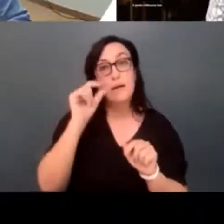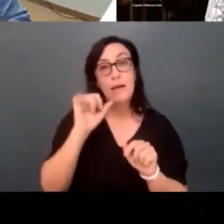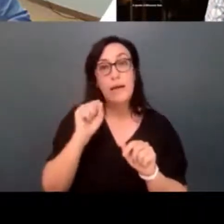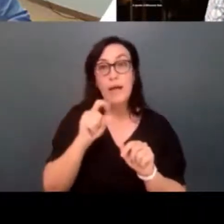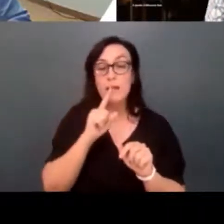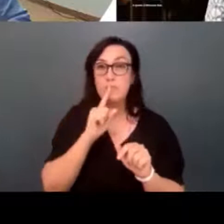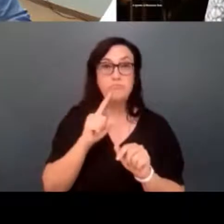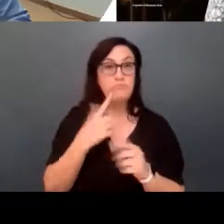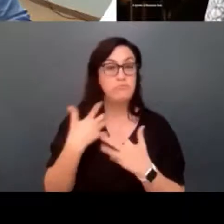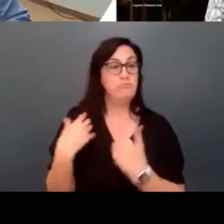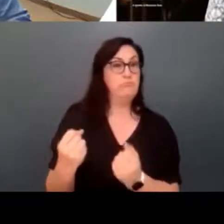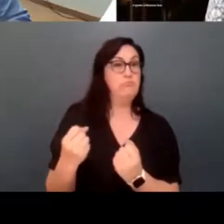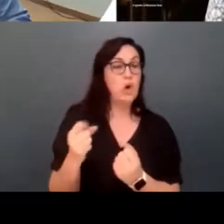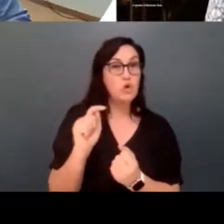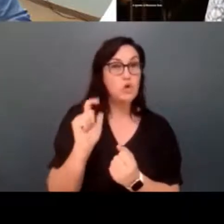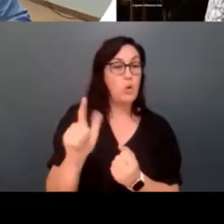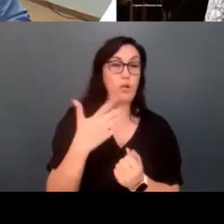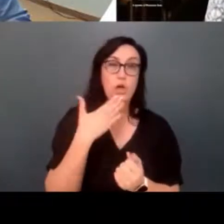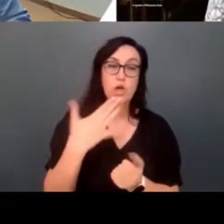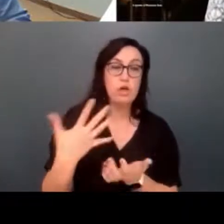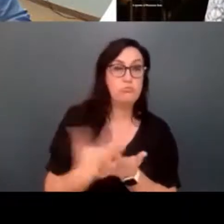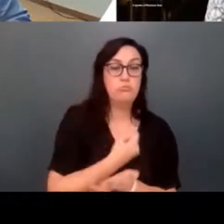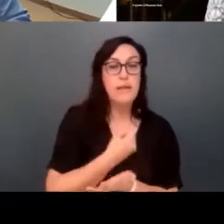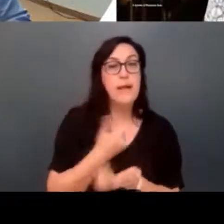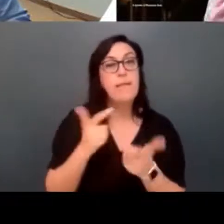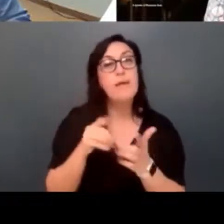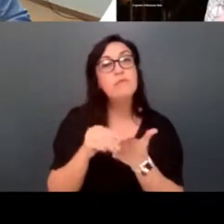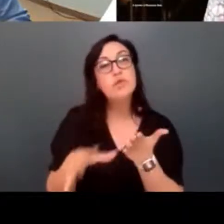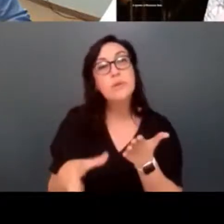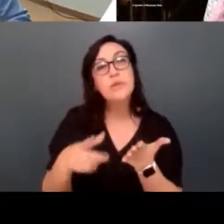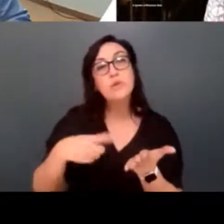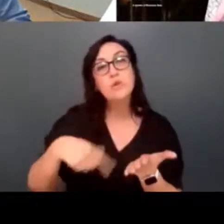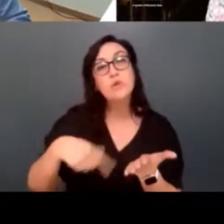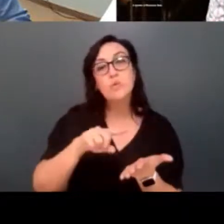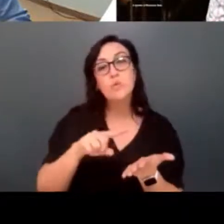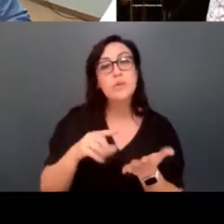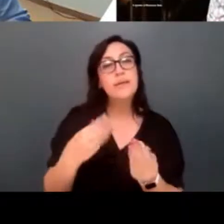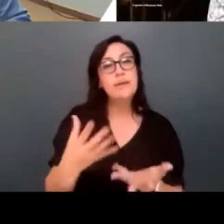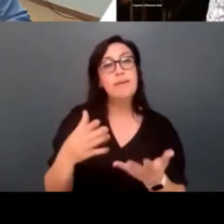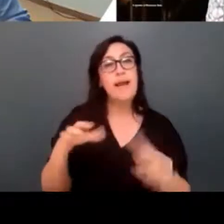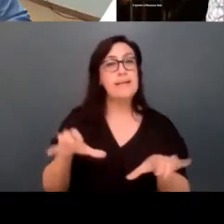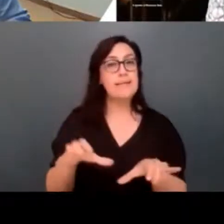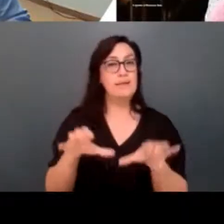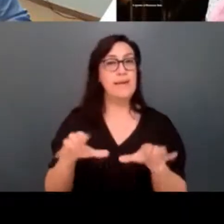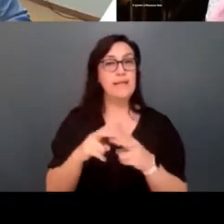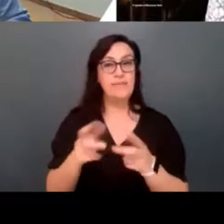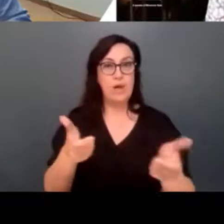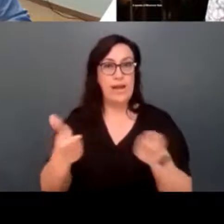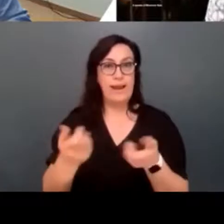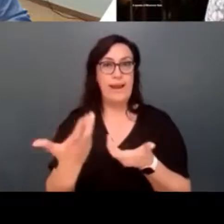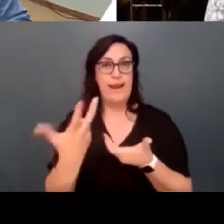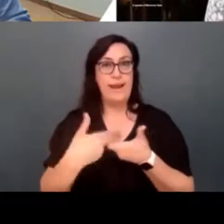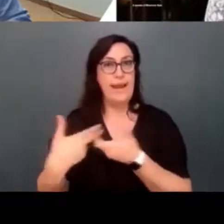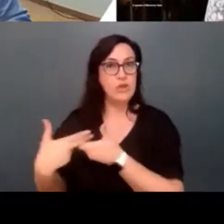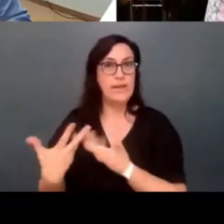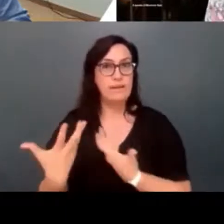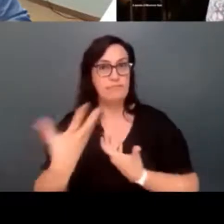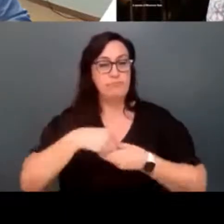It allows the students an activity. It's a very engaging sort of a tactic. And as I was talking to